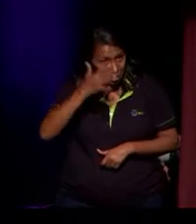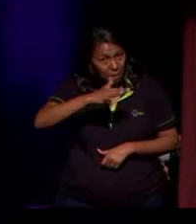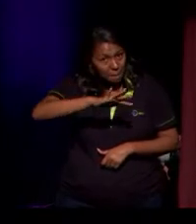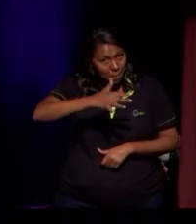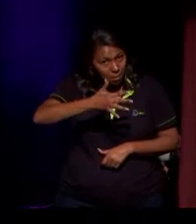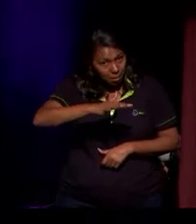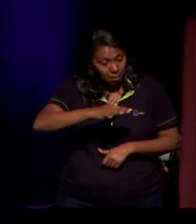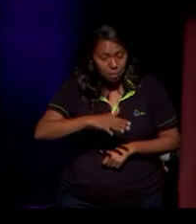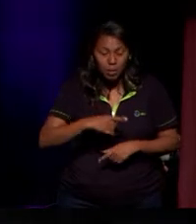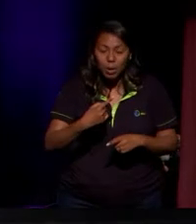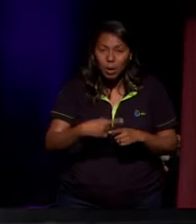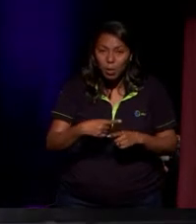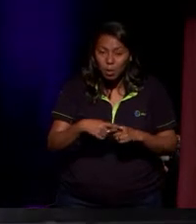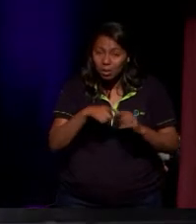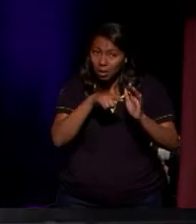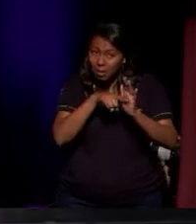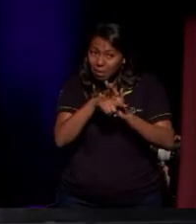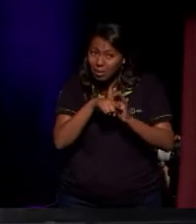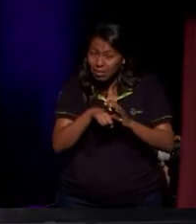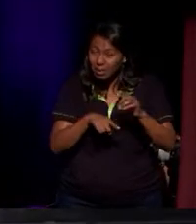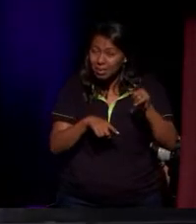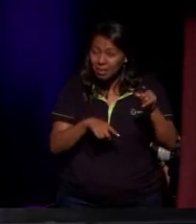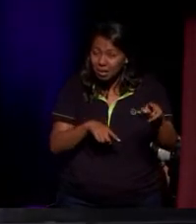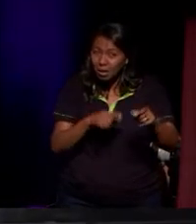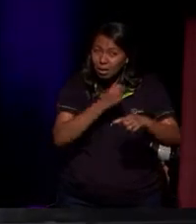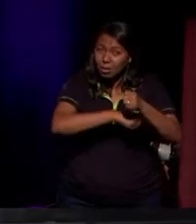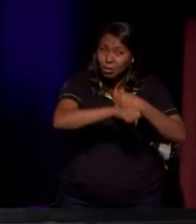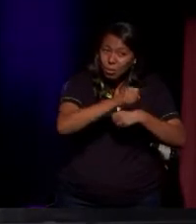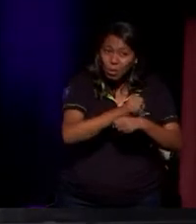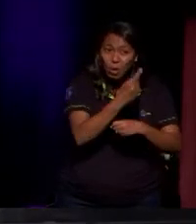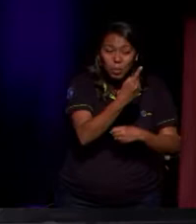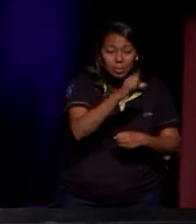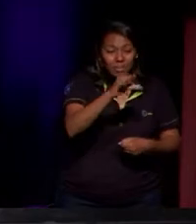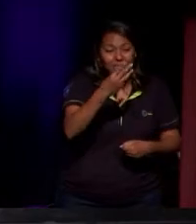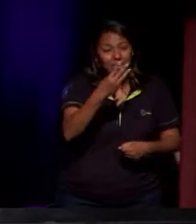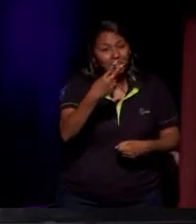The last census in Lebanon was made in 1932,